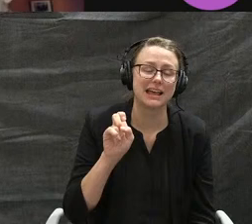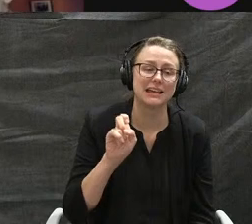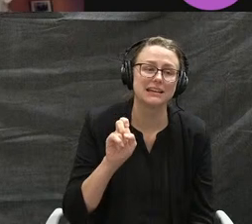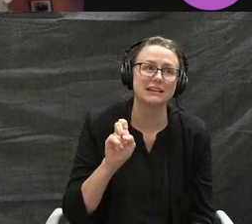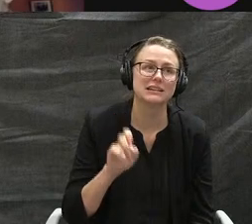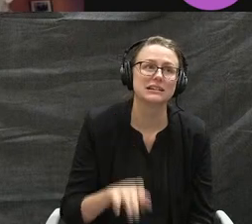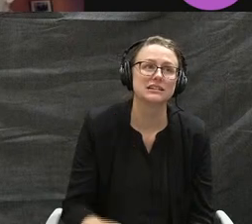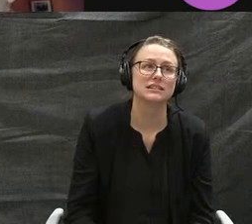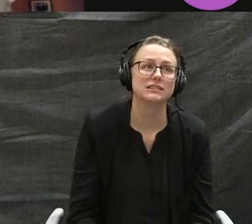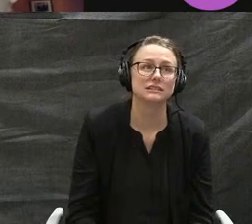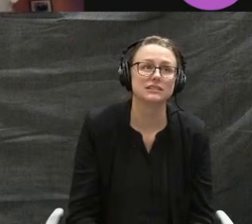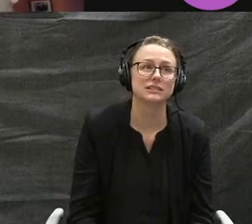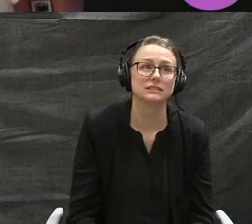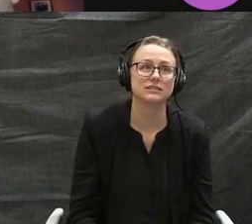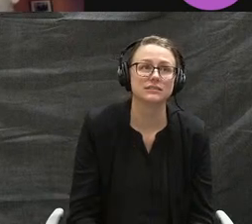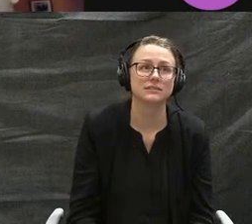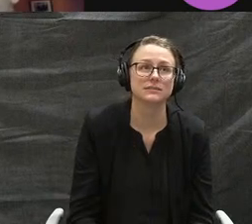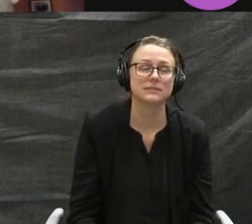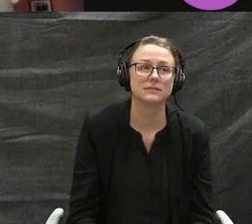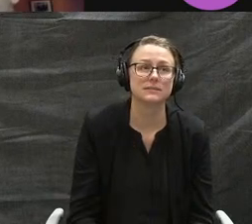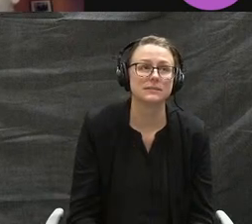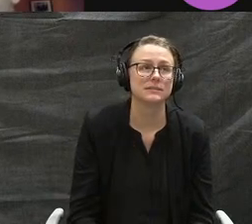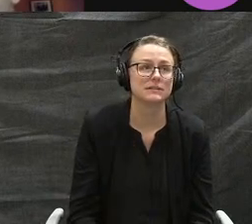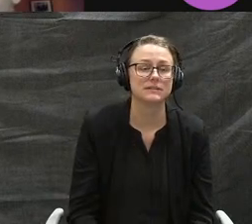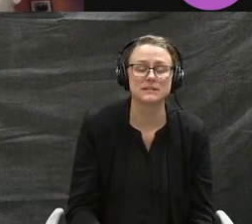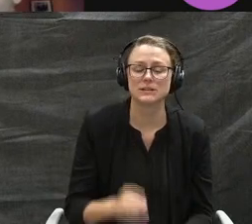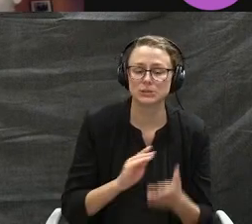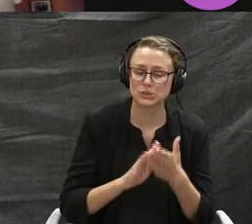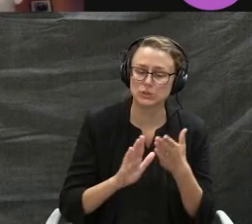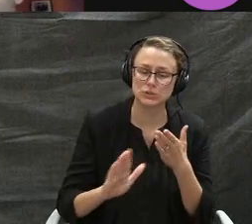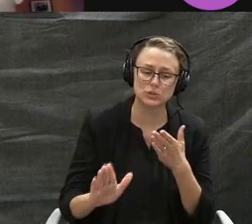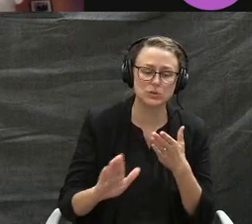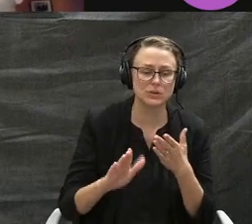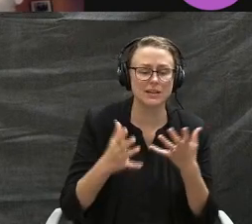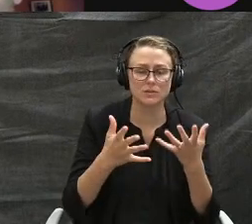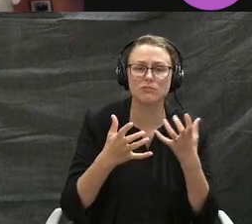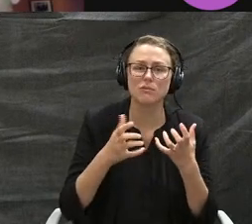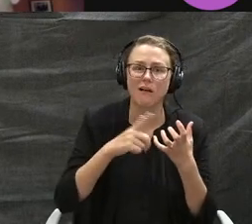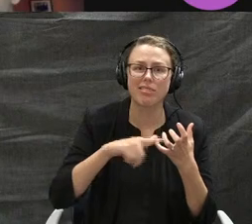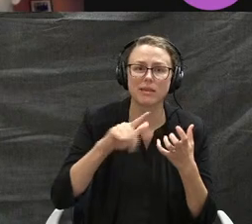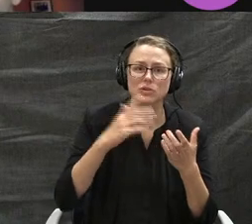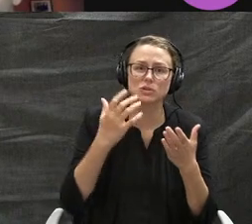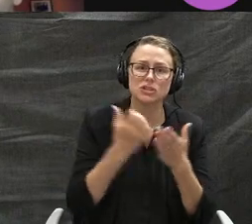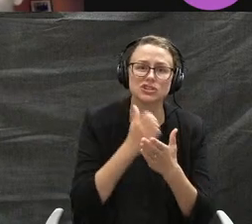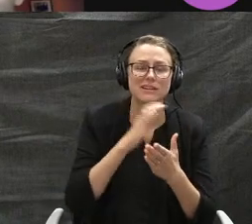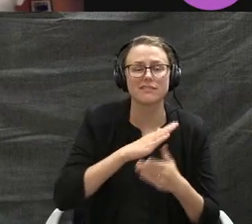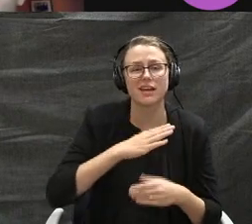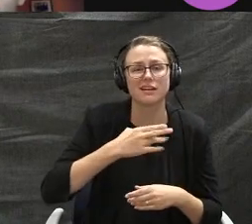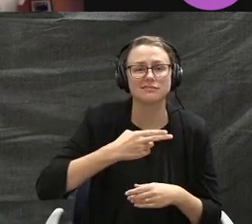I'm single is definitely to enable students to achieve their hospital. Learning environment, both